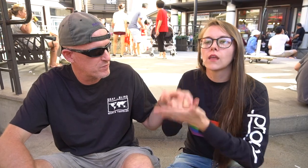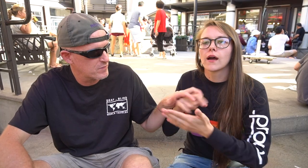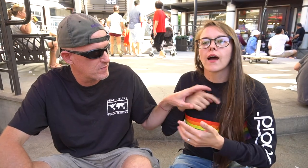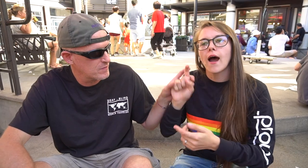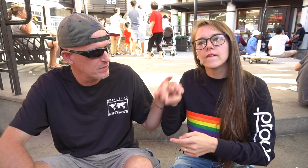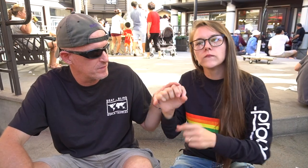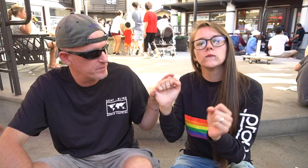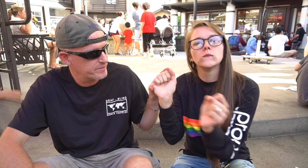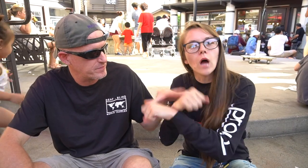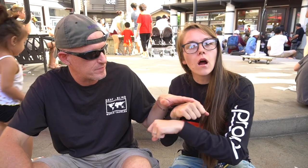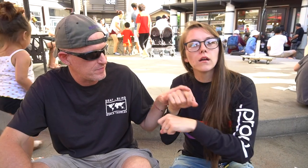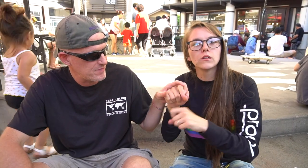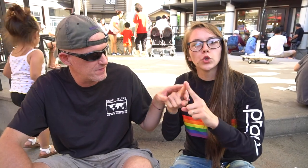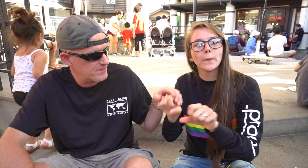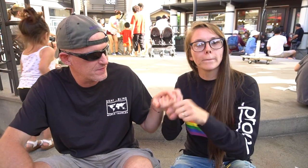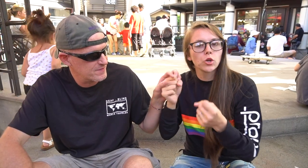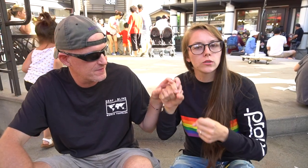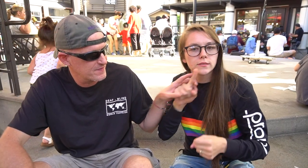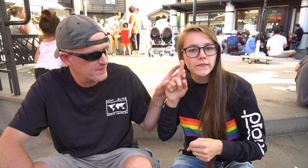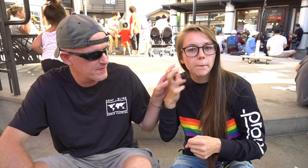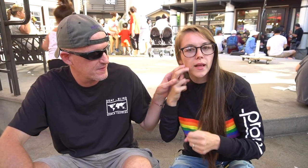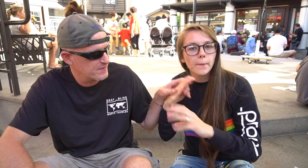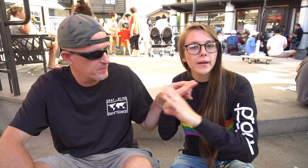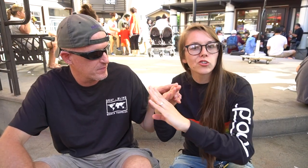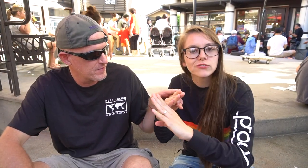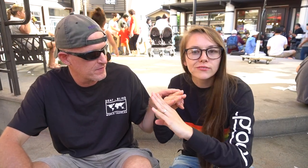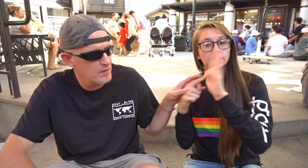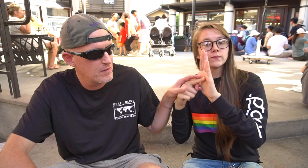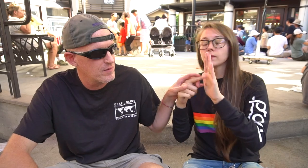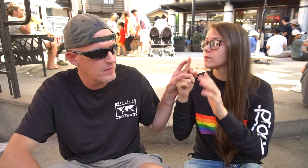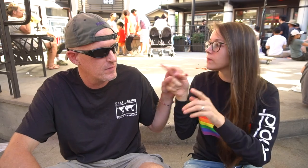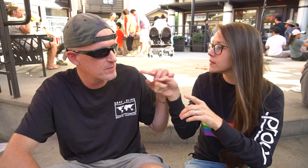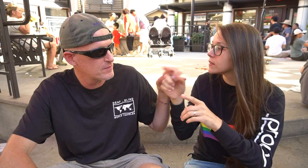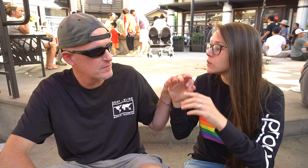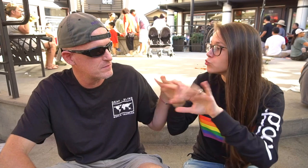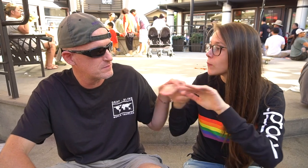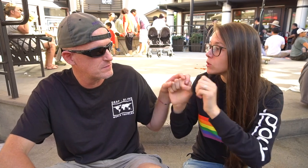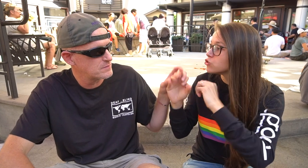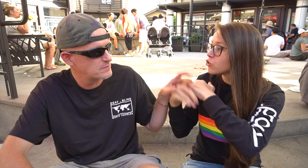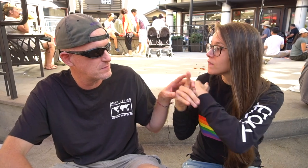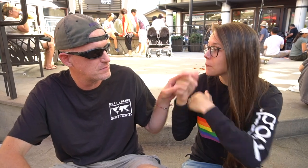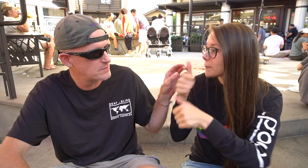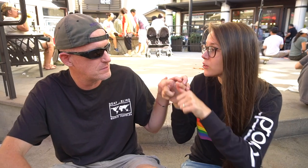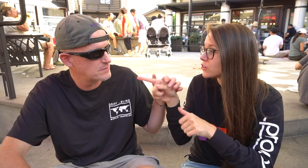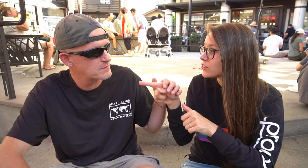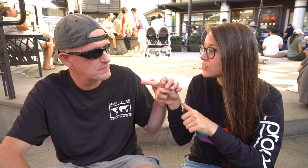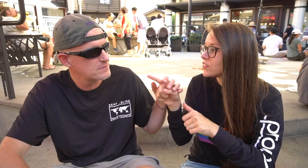I had to fight to break DeafBlind's barriers. For an example. Do you remember when we swam with the dolphins? Kevin: yes (nodding).